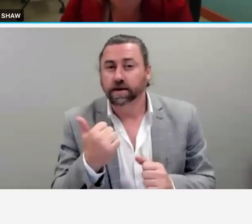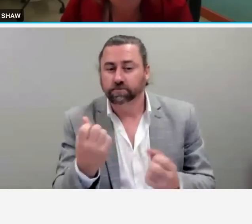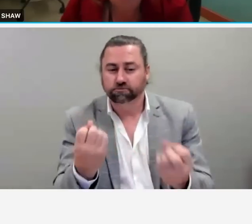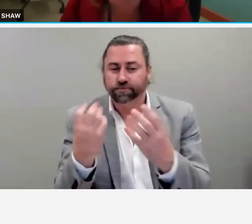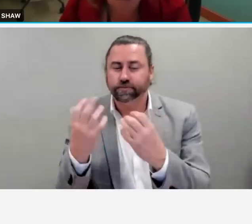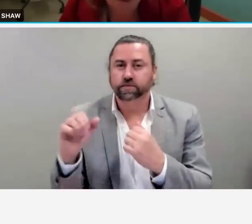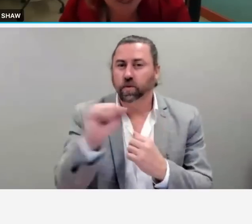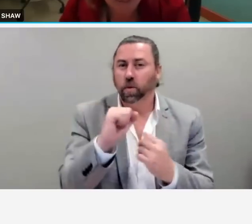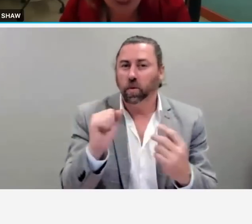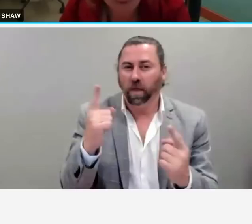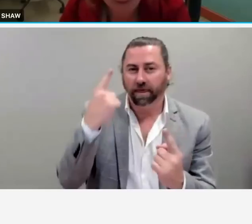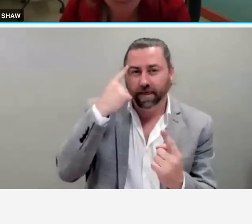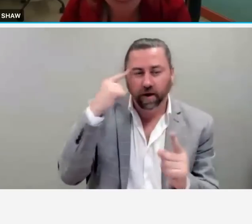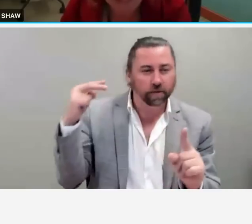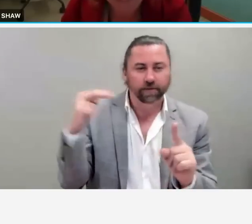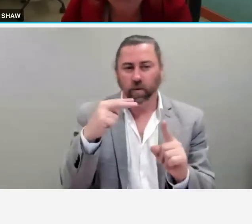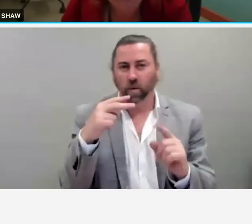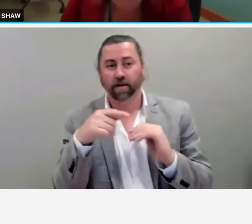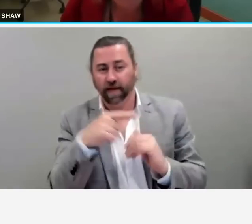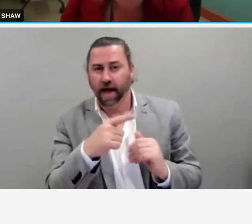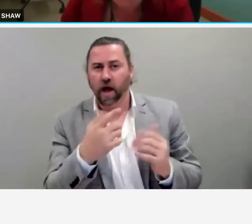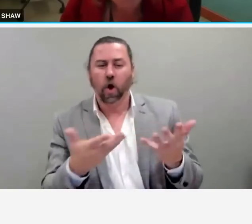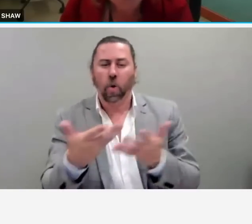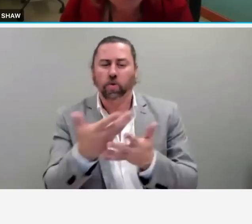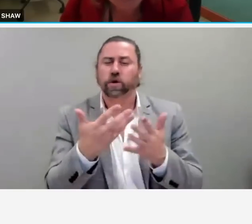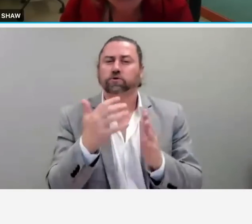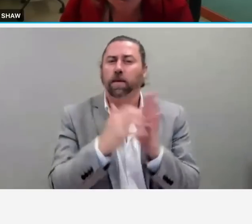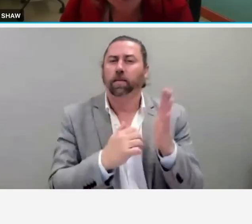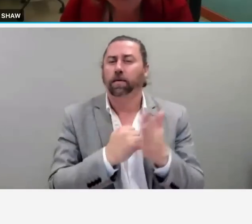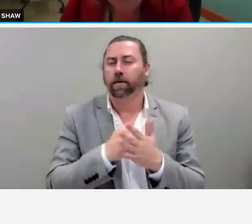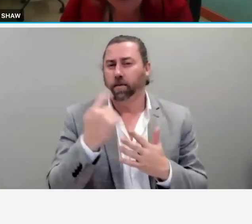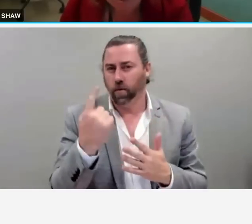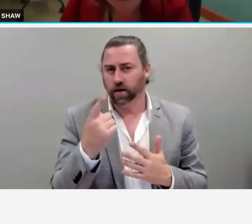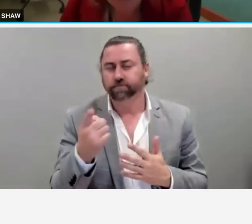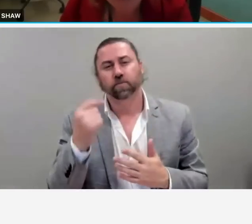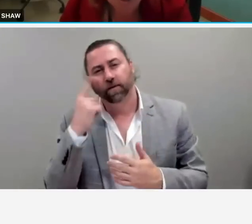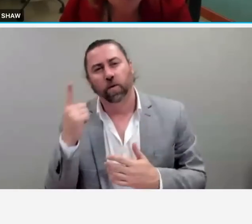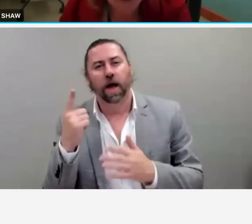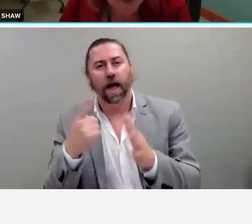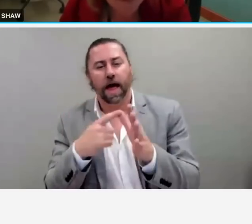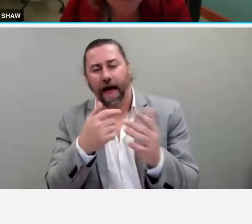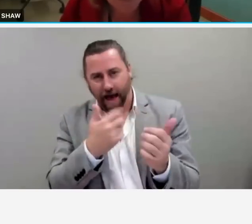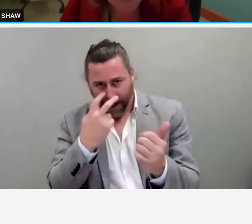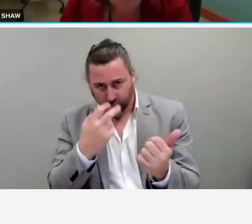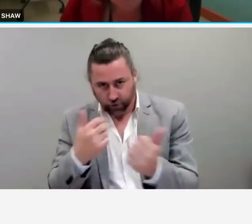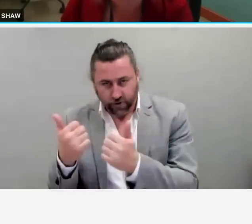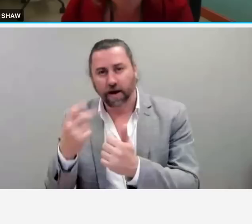model presented in the consultation paper number one. Please visit the Ageing and Aged Care Engagement Hub.